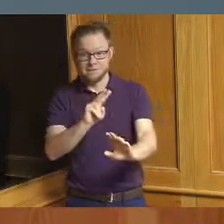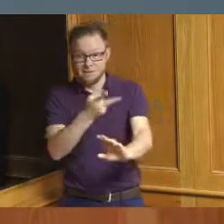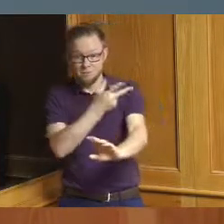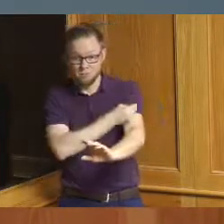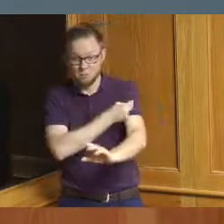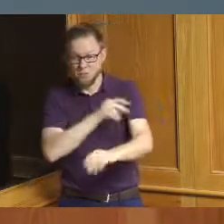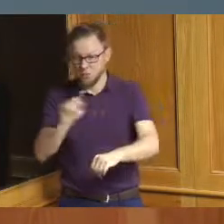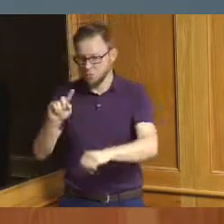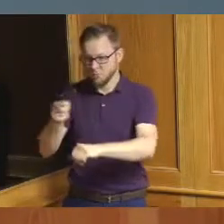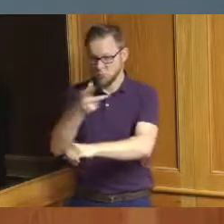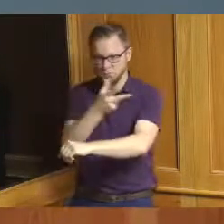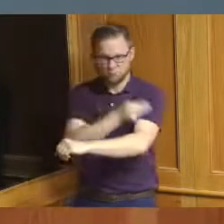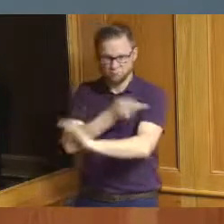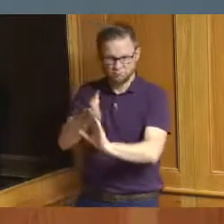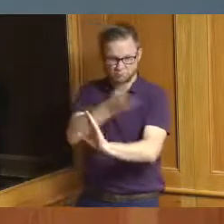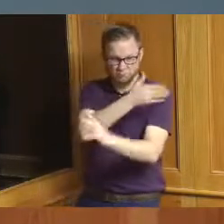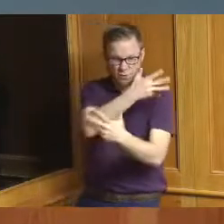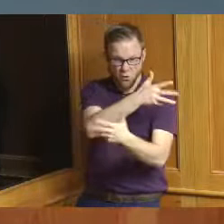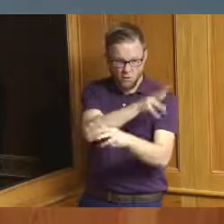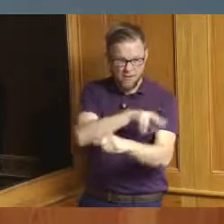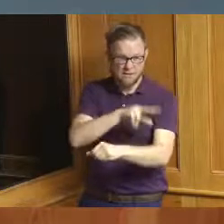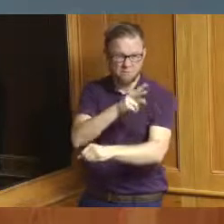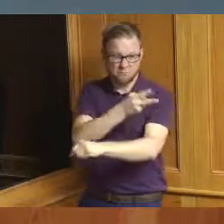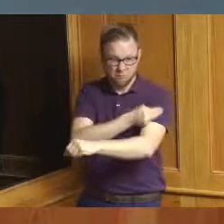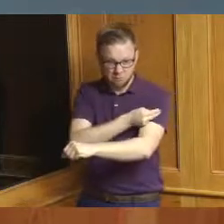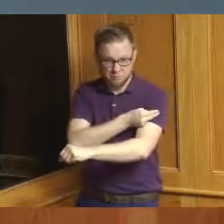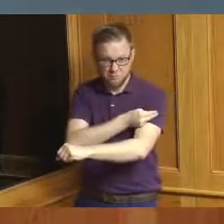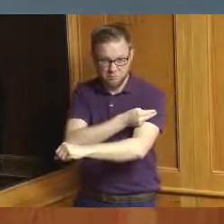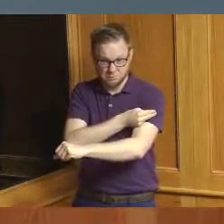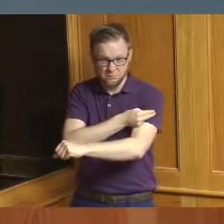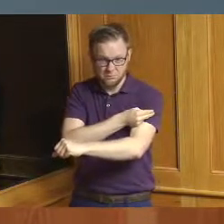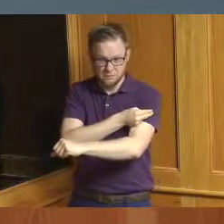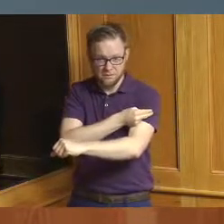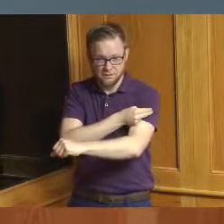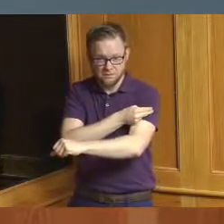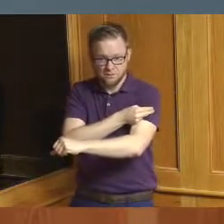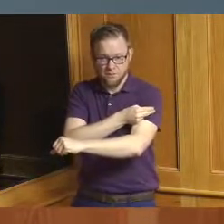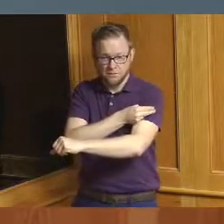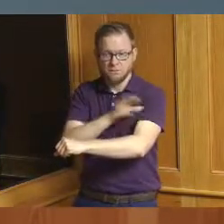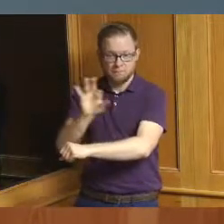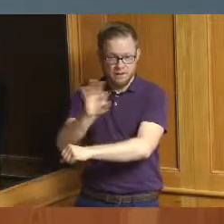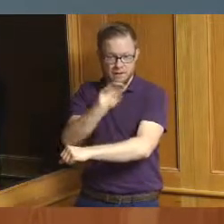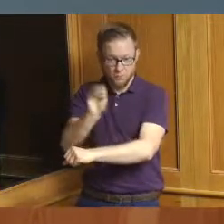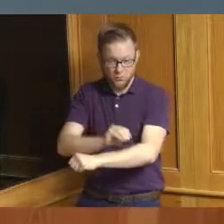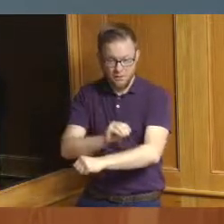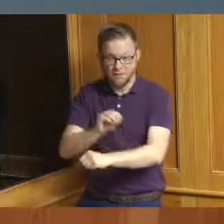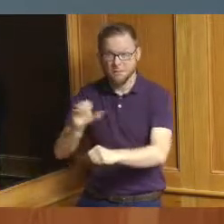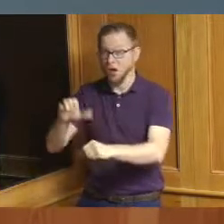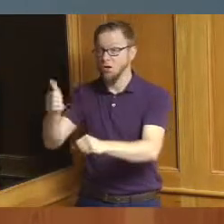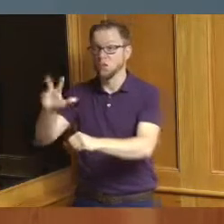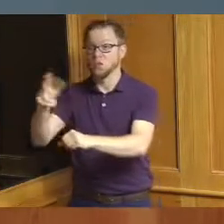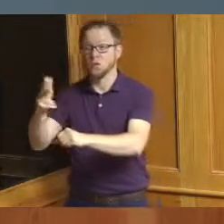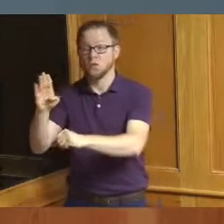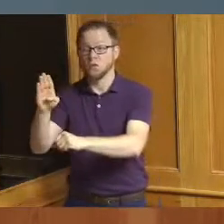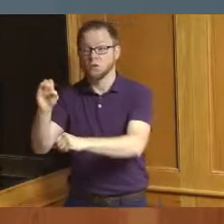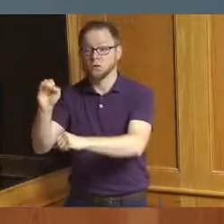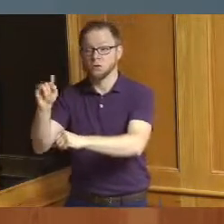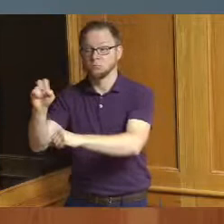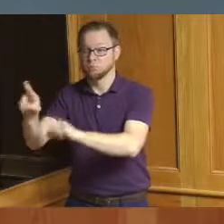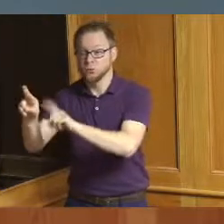third booster was 86 percent so our focus is going to be to try to get more first dosages and i know